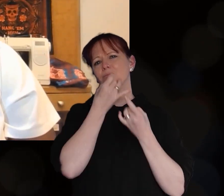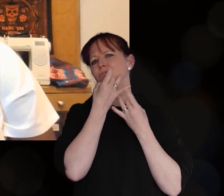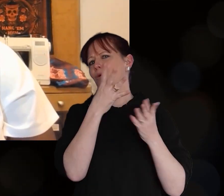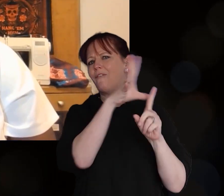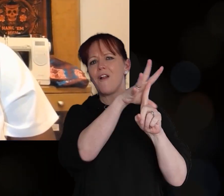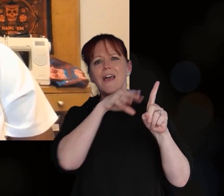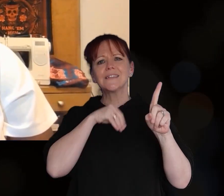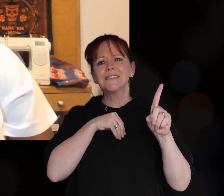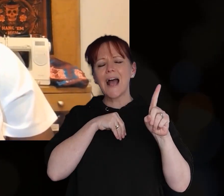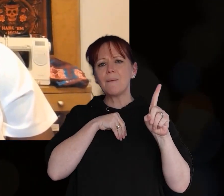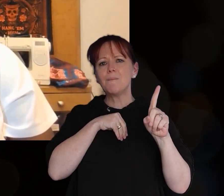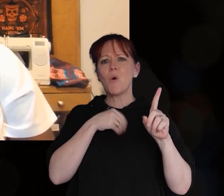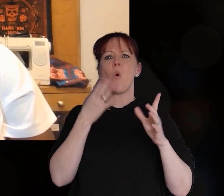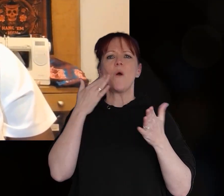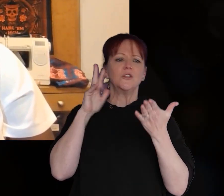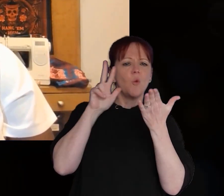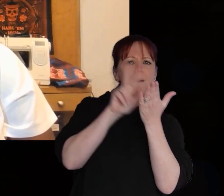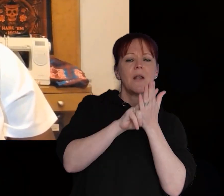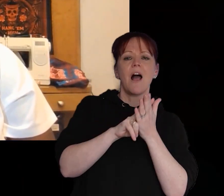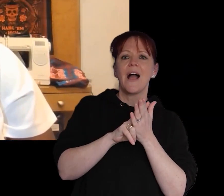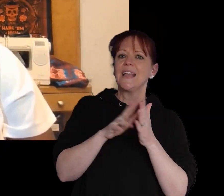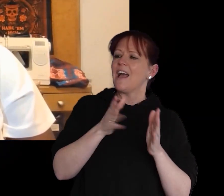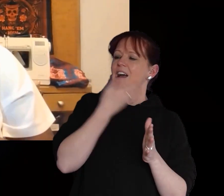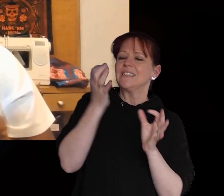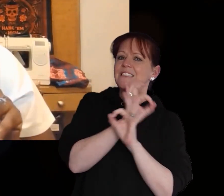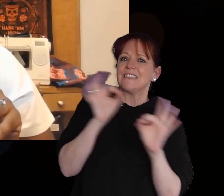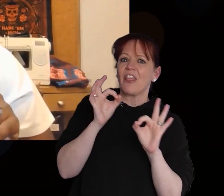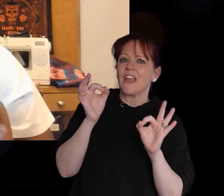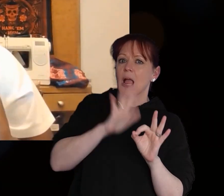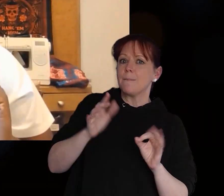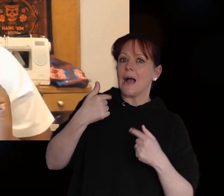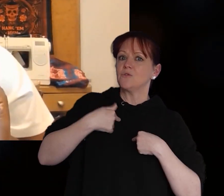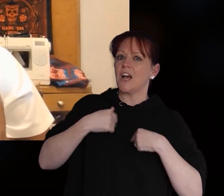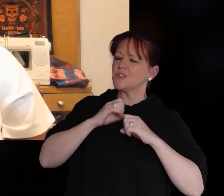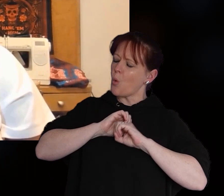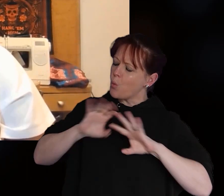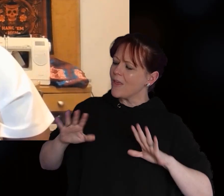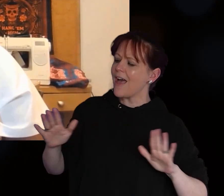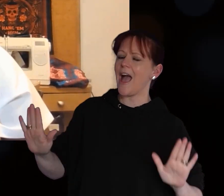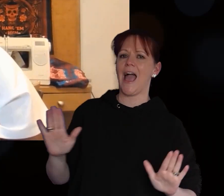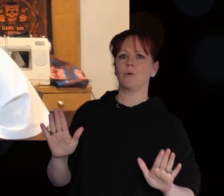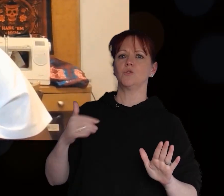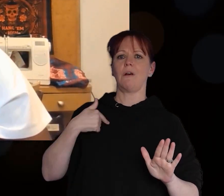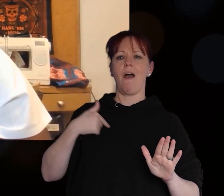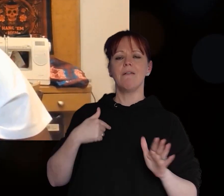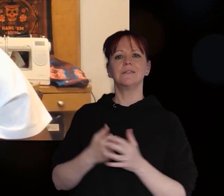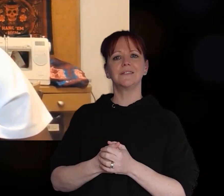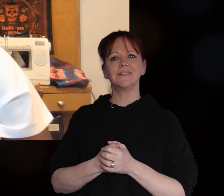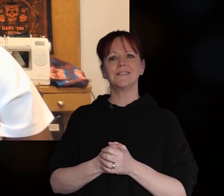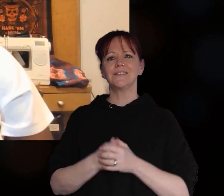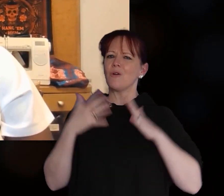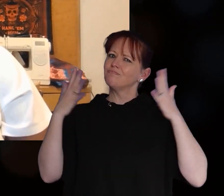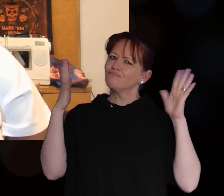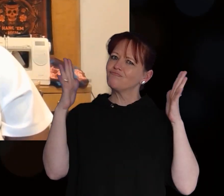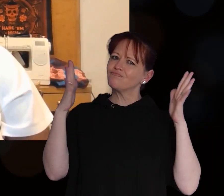It's a beautiful example of what happens when you apply "Nothing about us without us." Many congratulations to everyone involved!